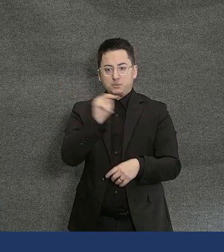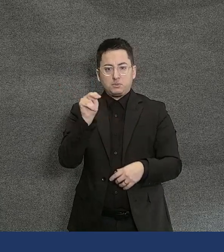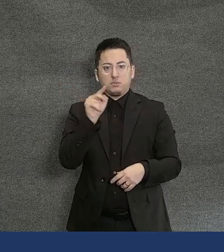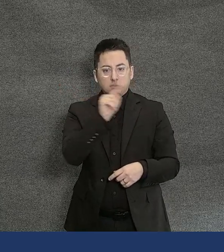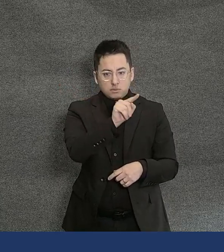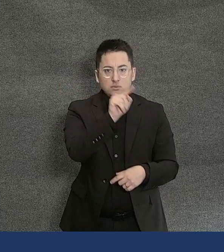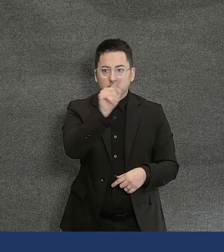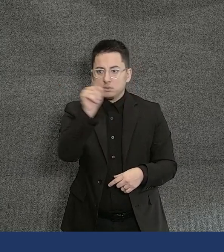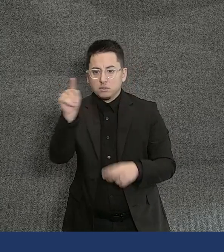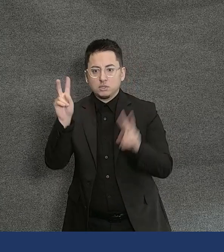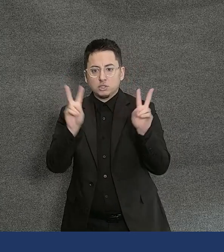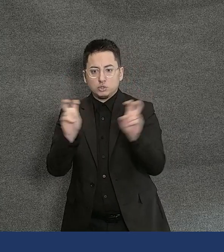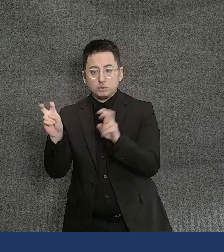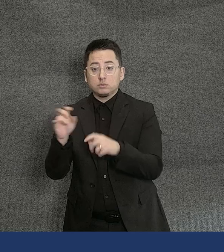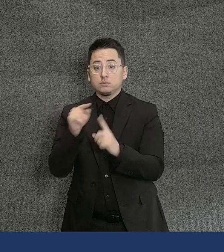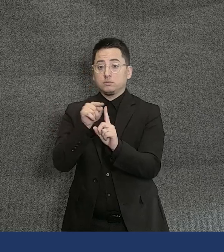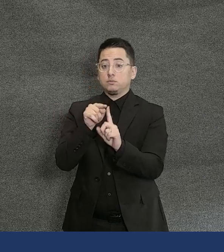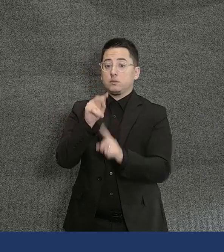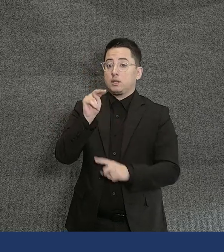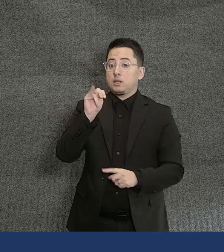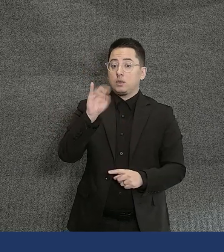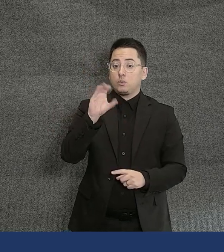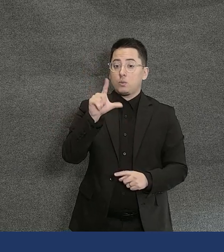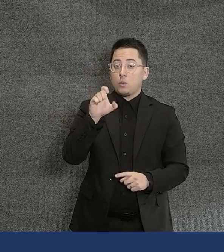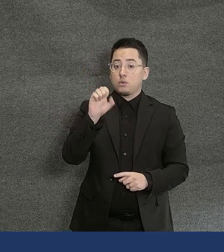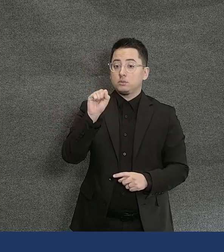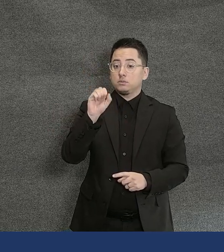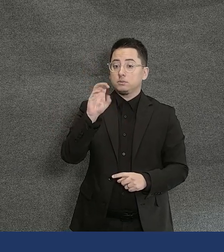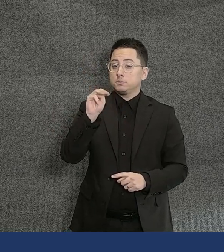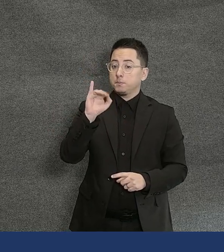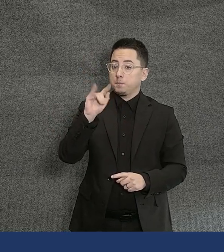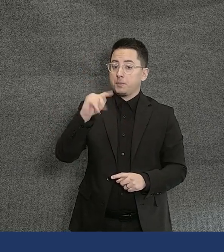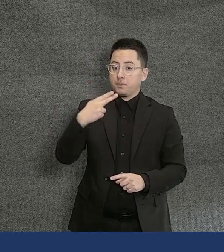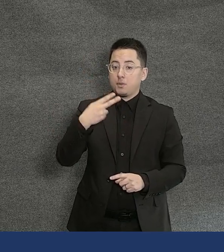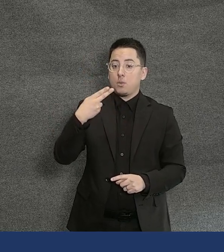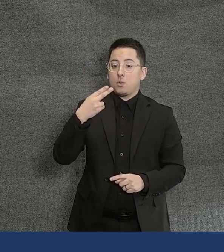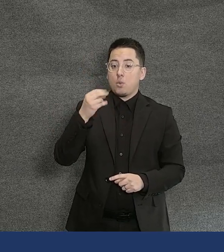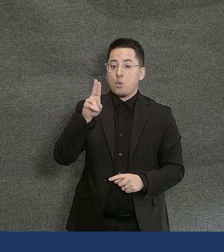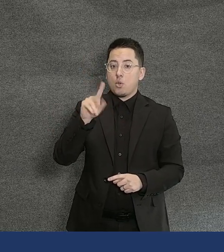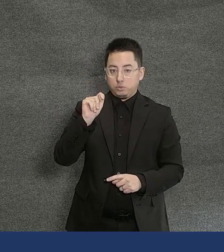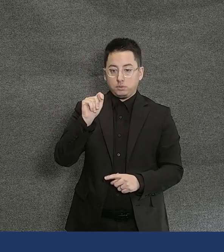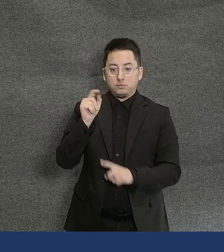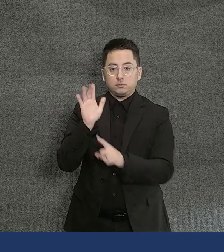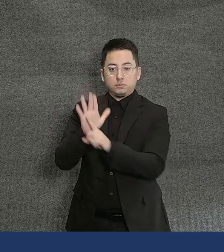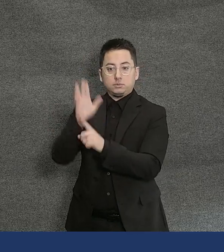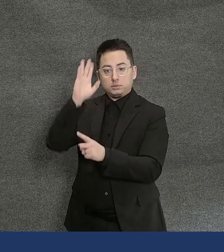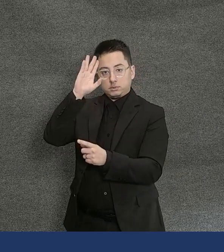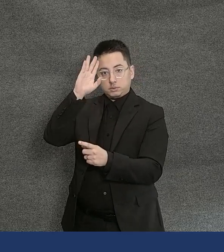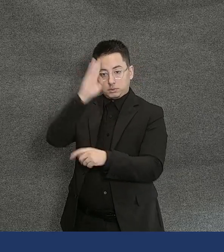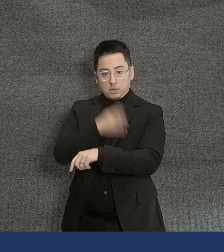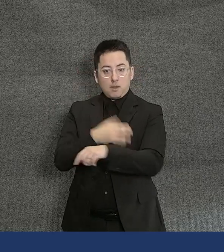Smith-Holt with her son not having access to insulin, but other advocates who had approached him.